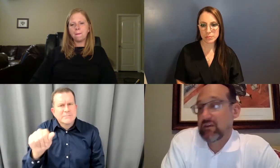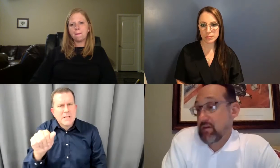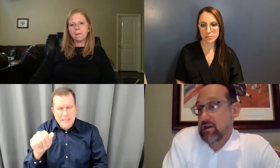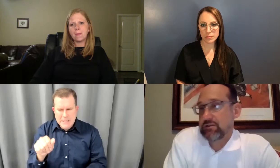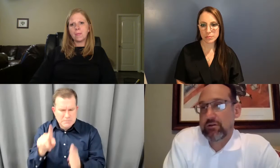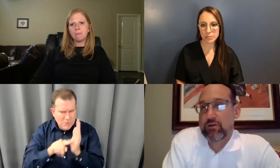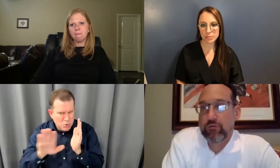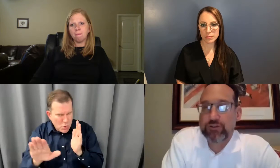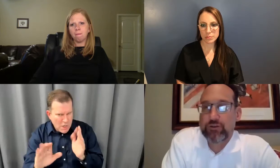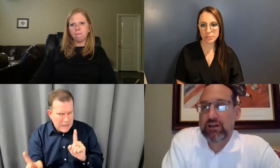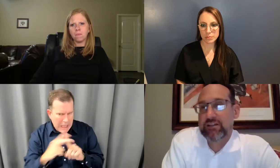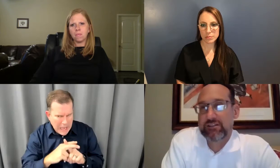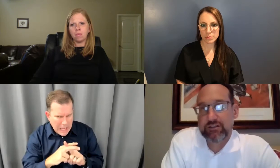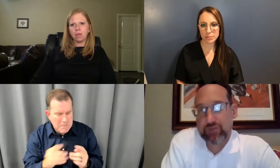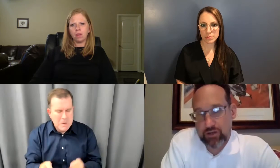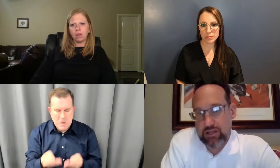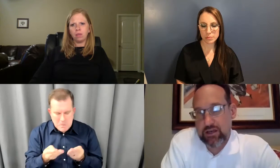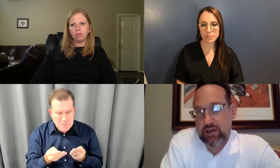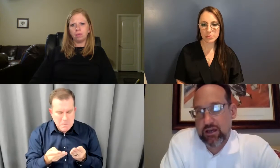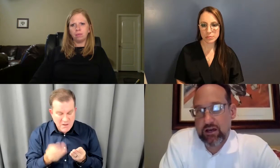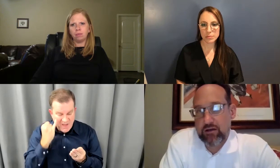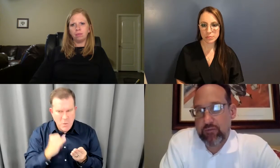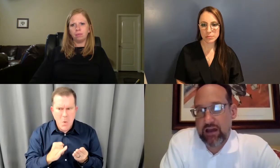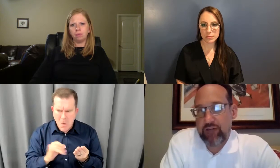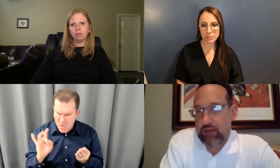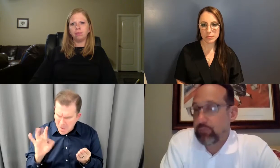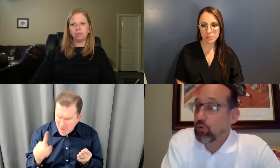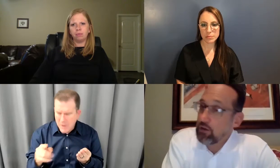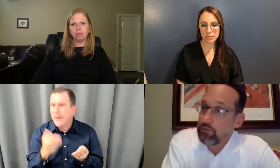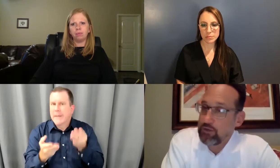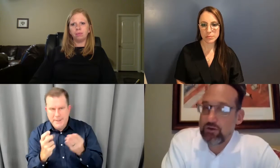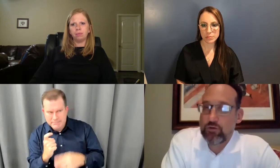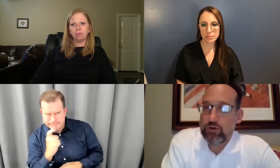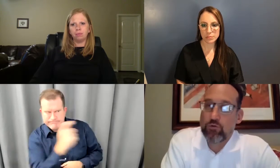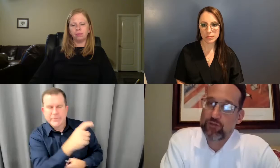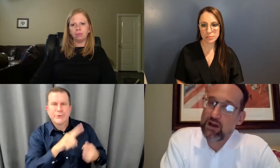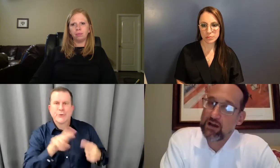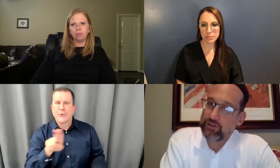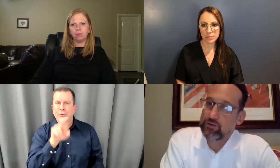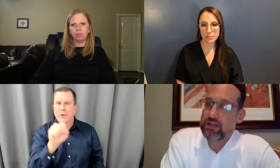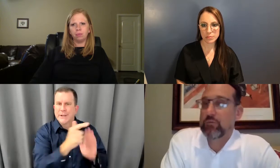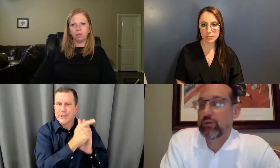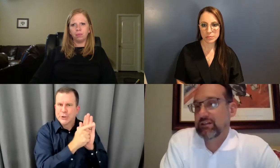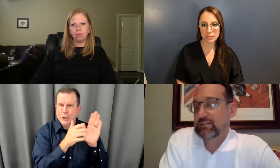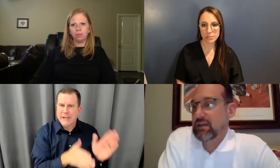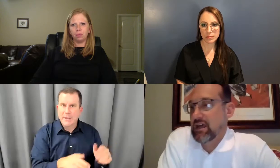they may turn it over to United States attorney. I have had people come to me who had already filed DOJ complaints,